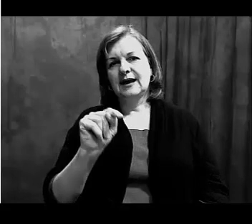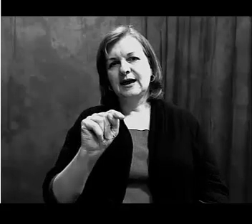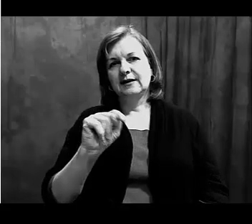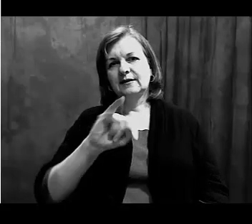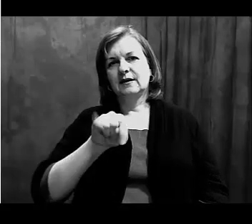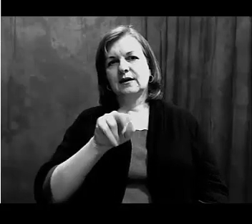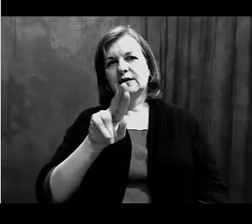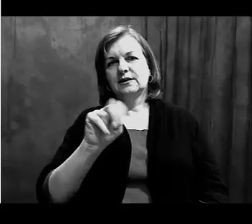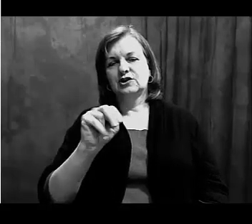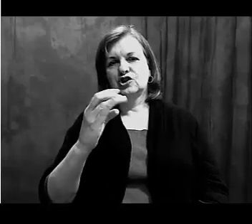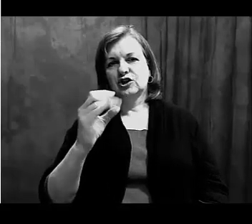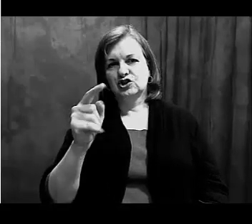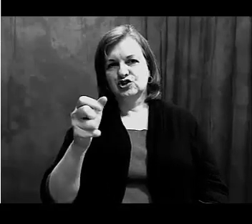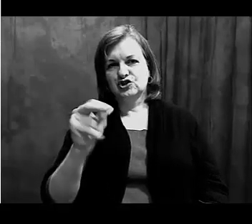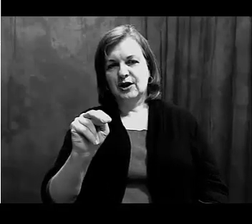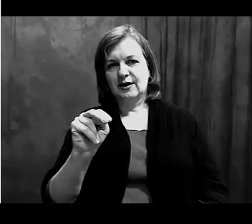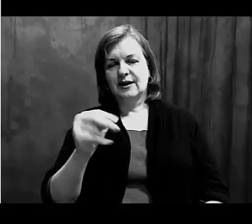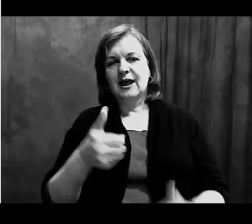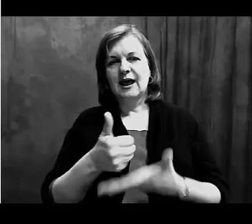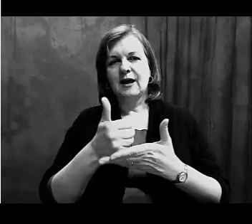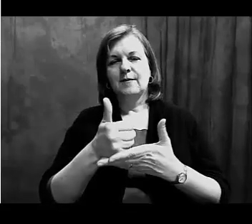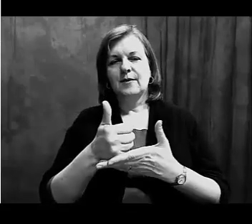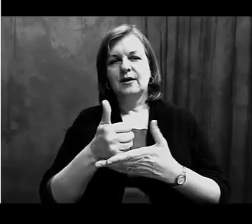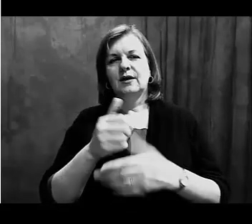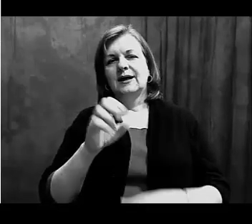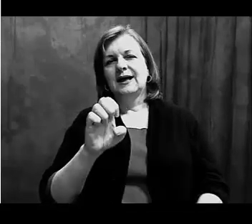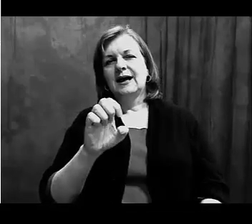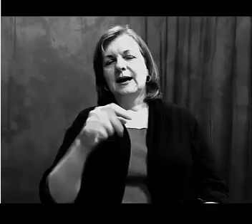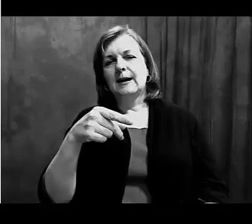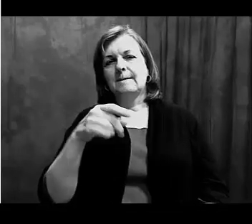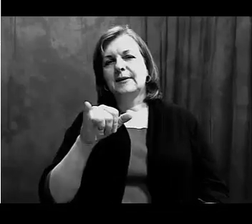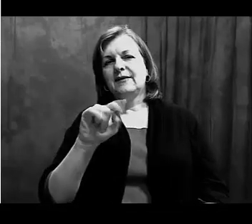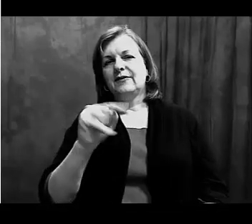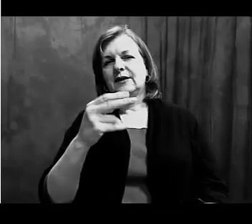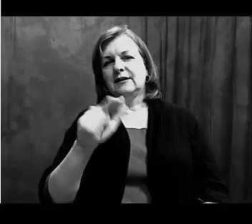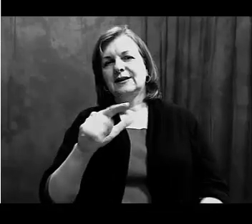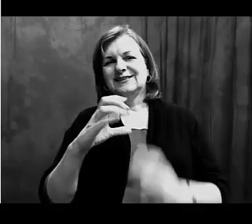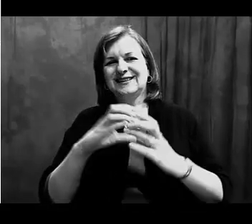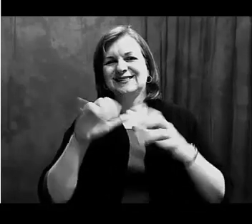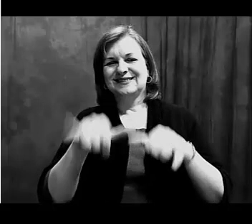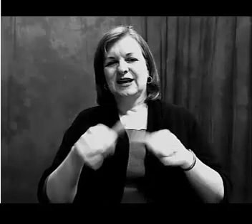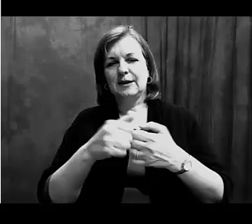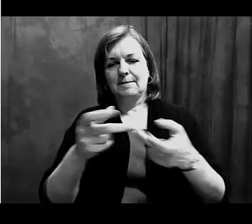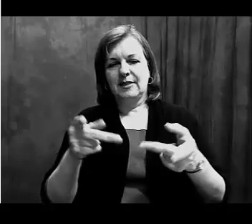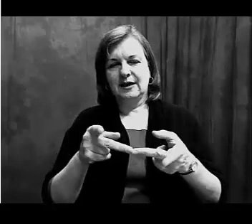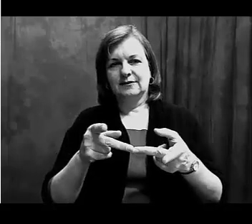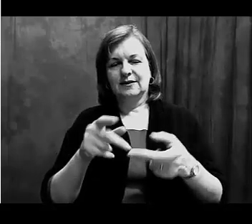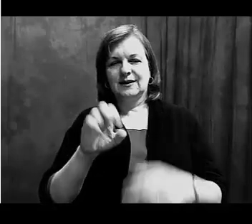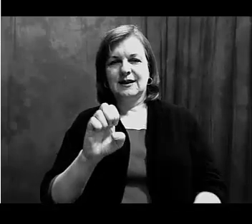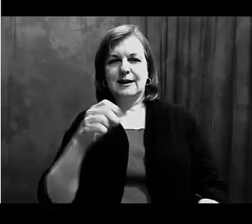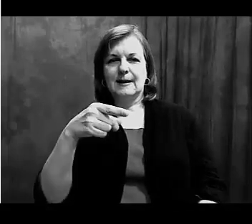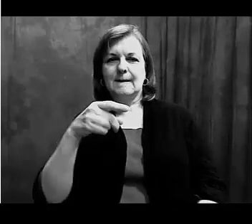tight junctions are actually going to help keep epithelial cells in place